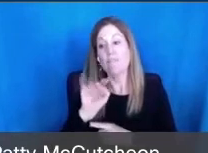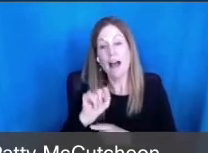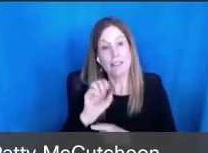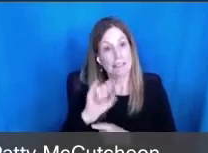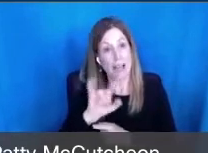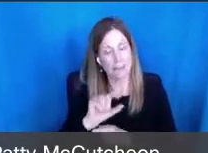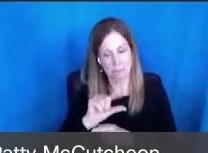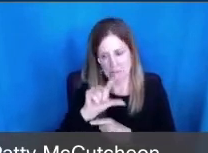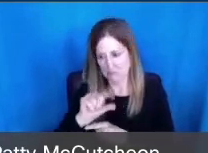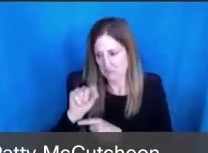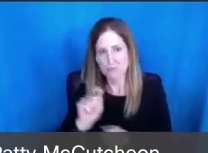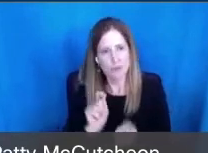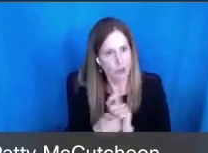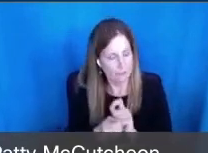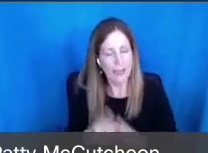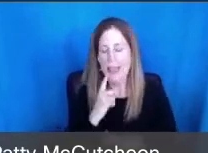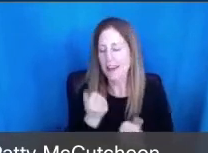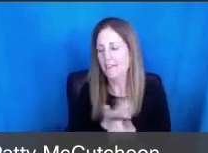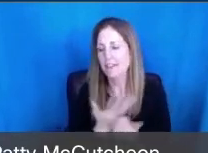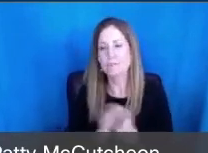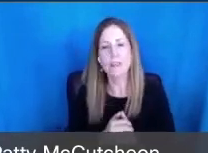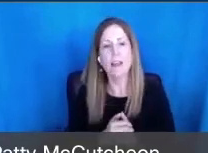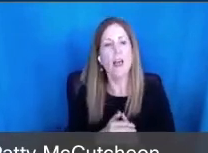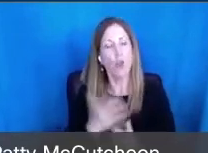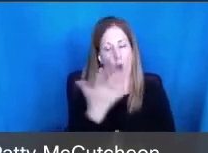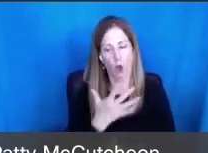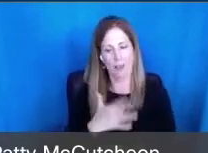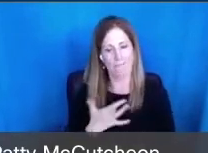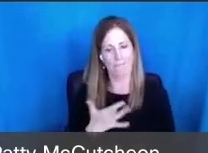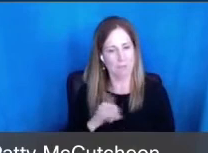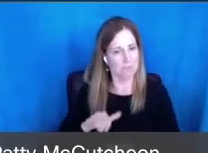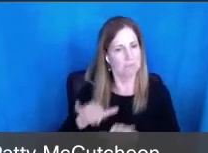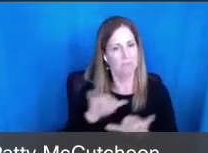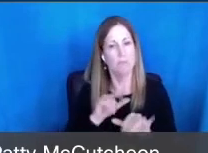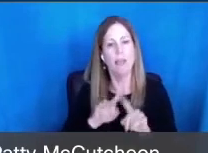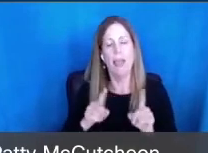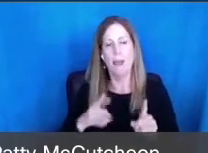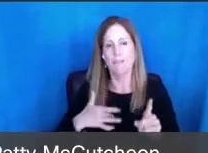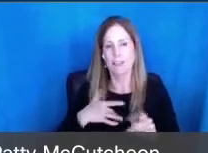The template allows us to standardize the look and feel of our CBT for learners, which is a great asset in itself,